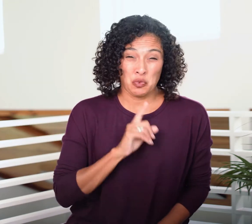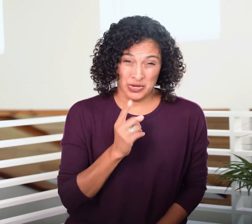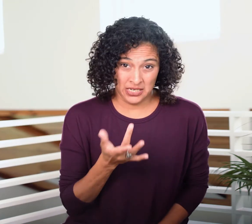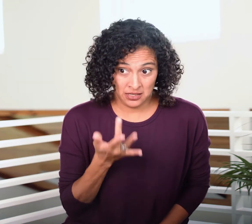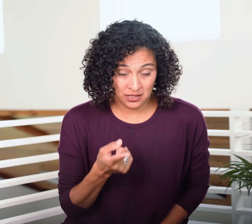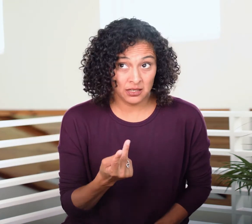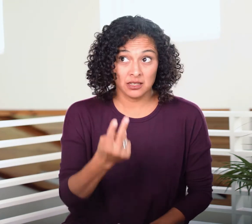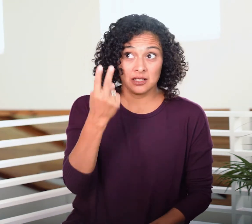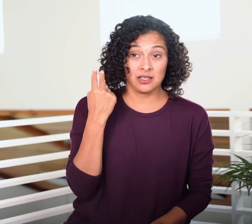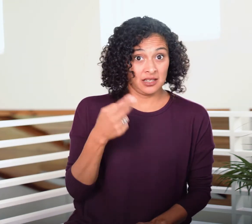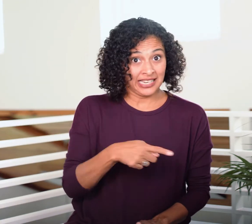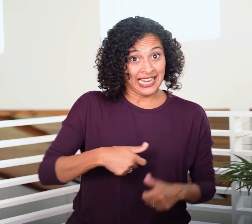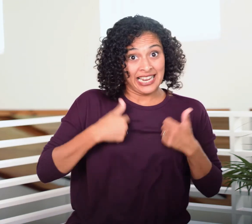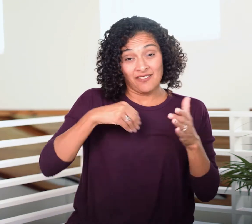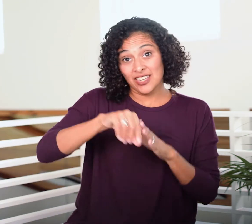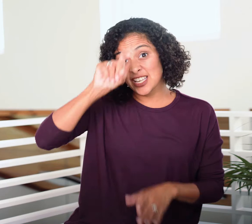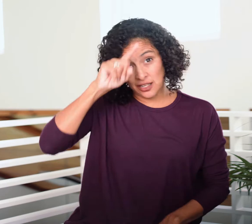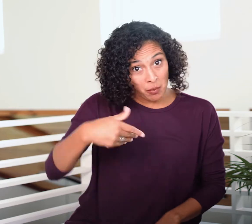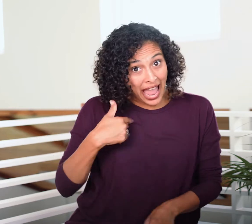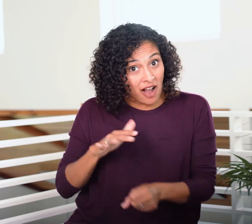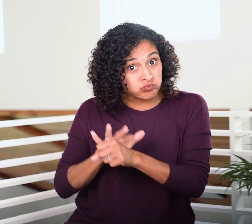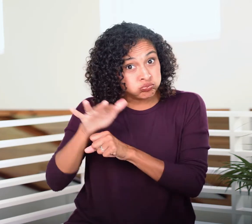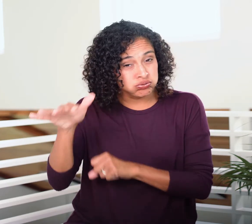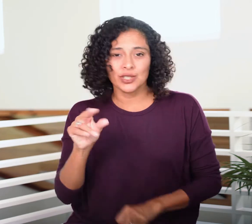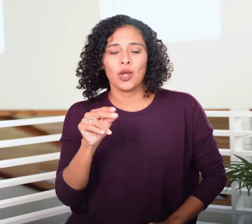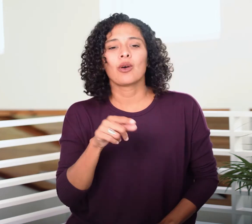It’s not like they had abundance in Egypt anyway!